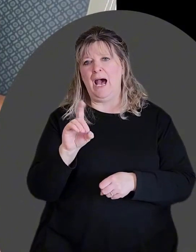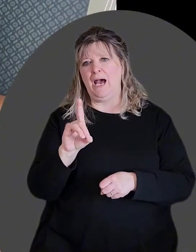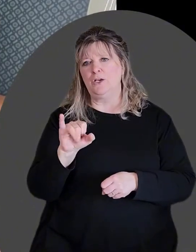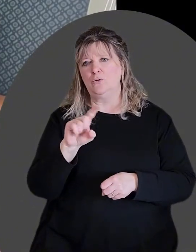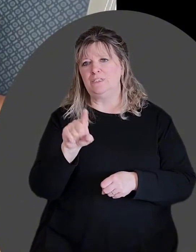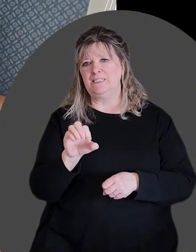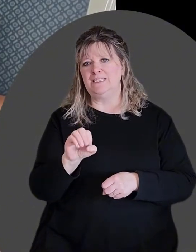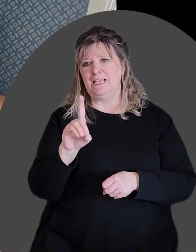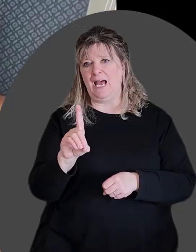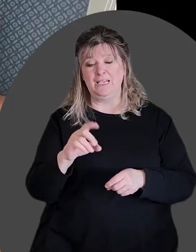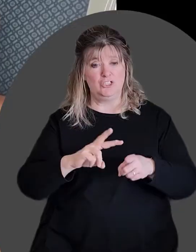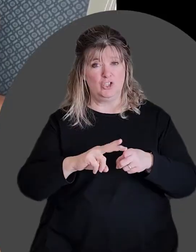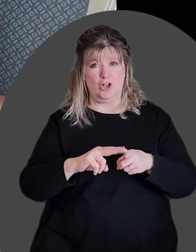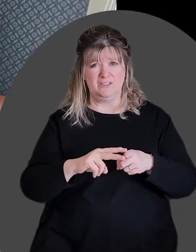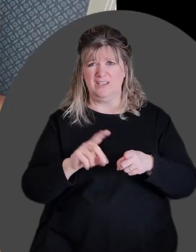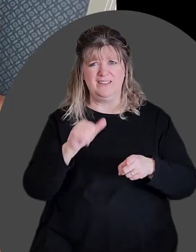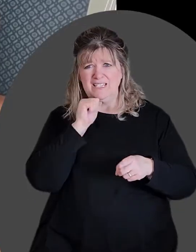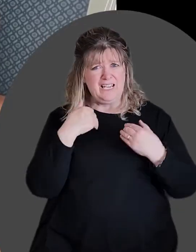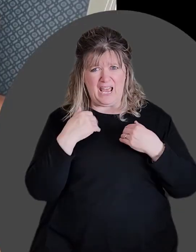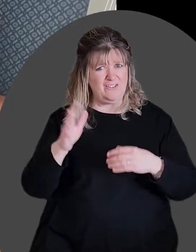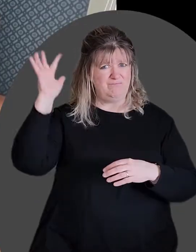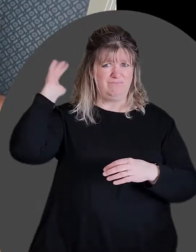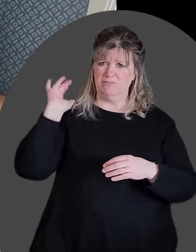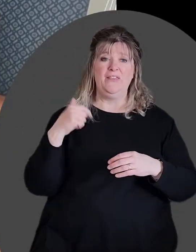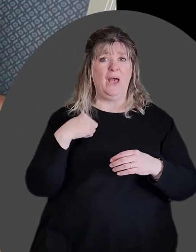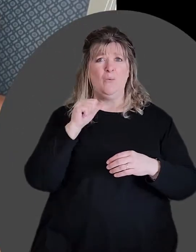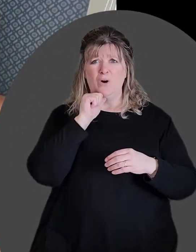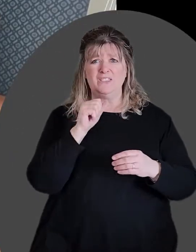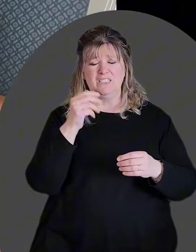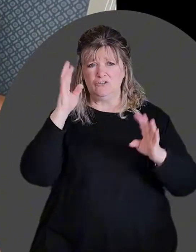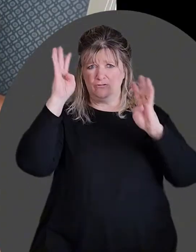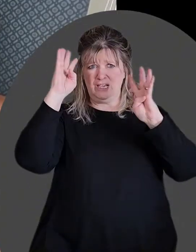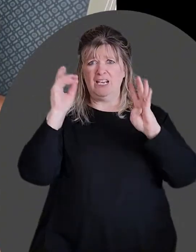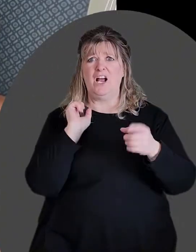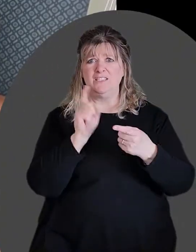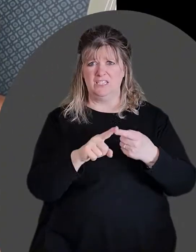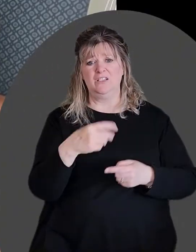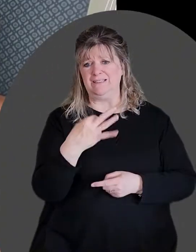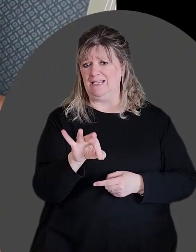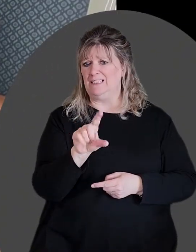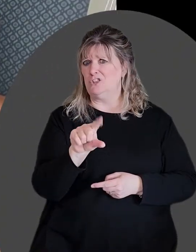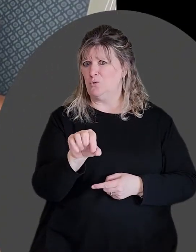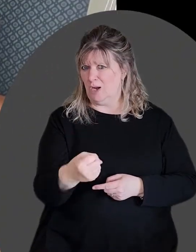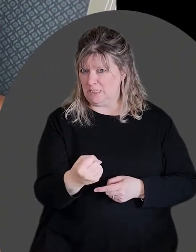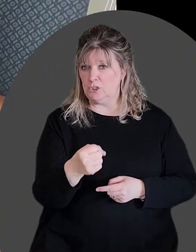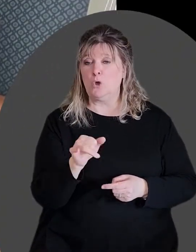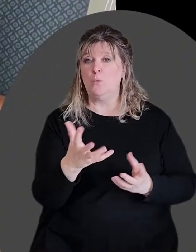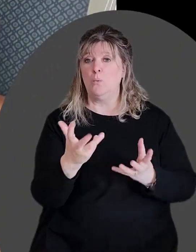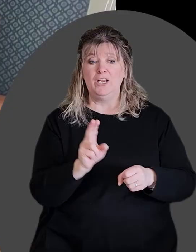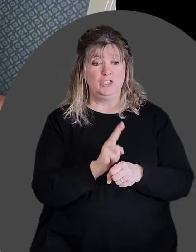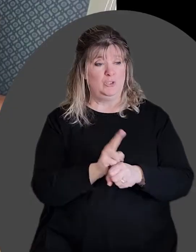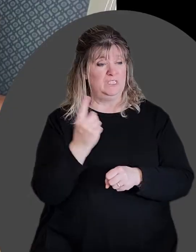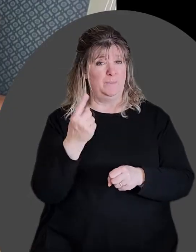iodized salt wasn't created until the 1920s we want to use something that is close to the original